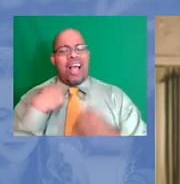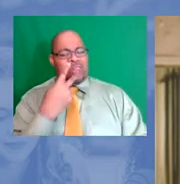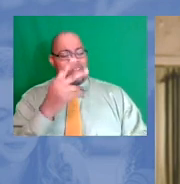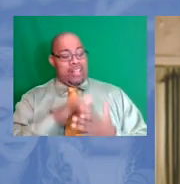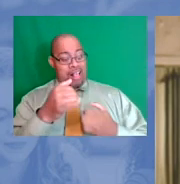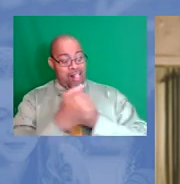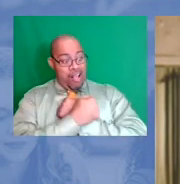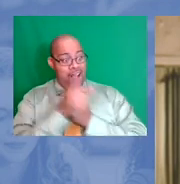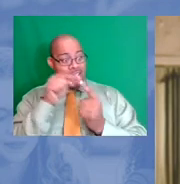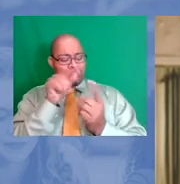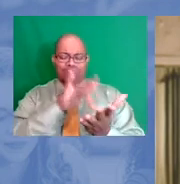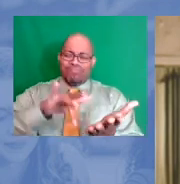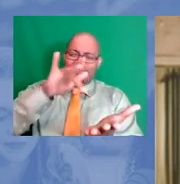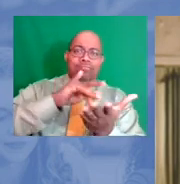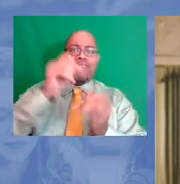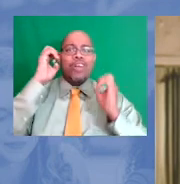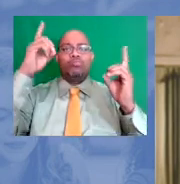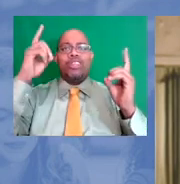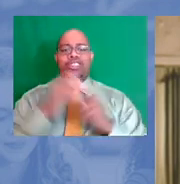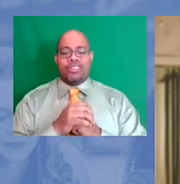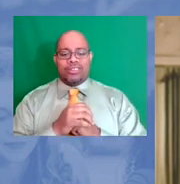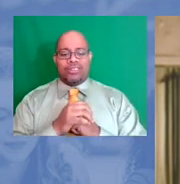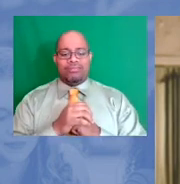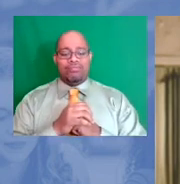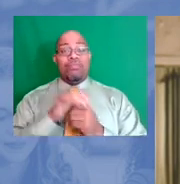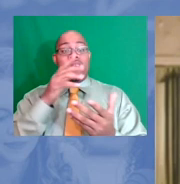OF EDUCATION. LOVE OF LEARNING, LOVE FOR THE WORLD WE SHARE